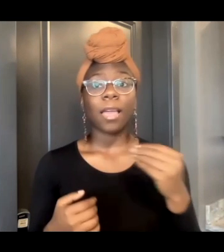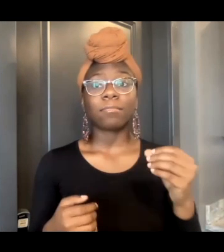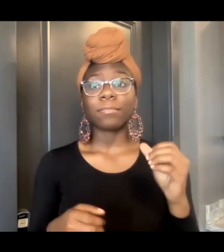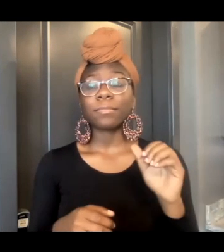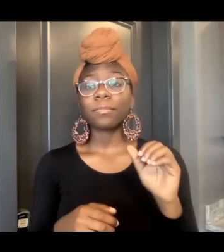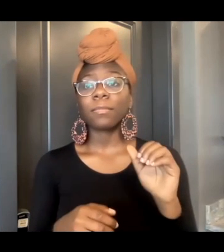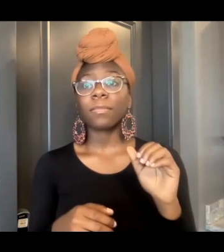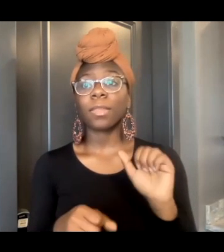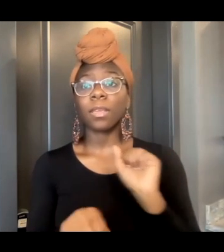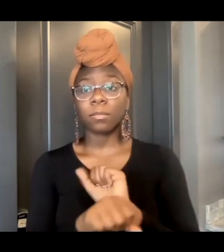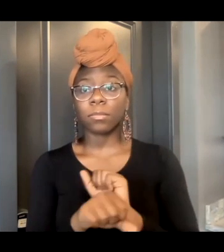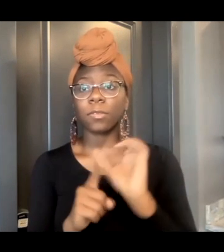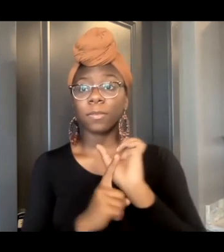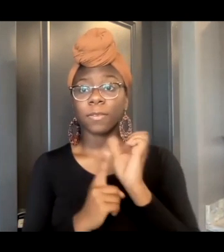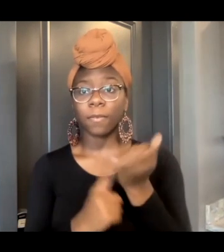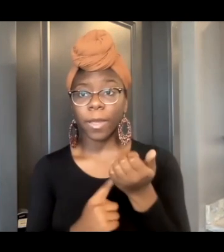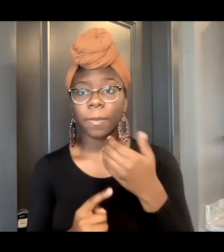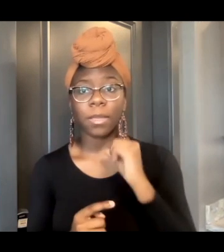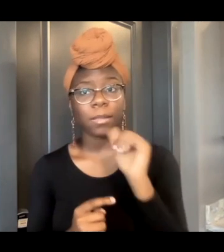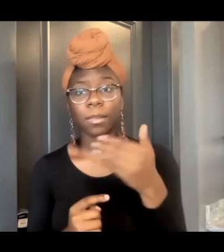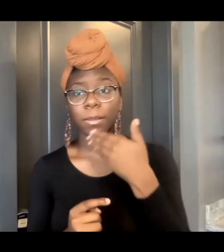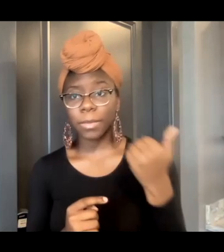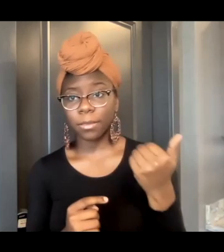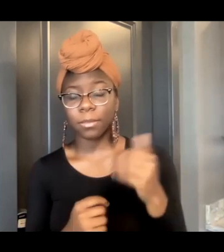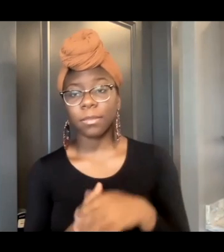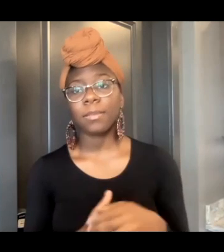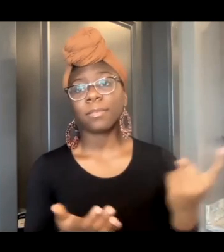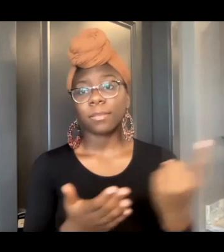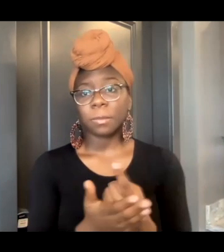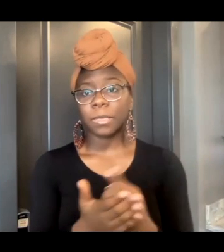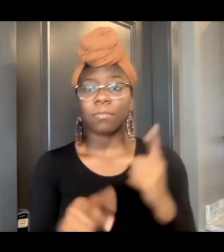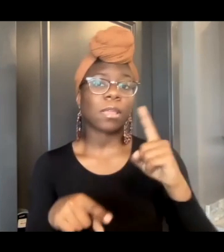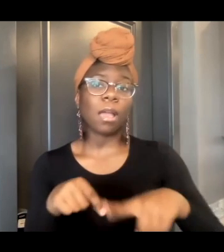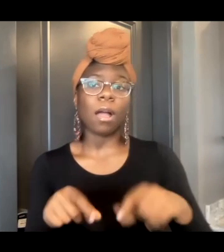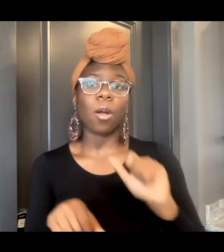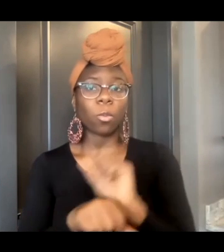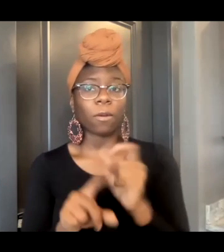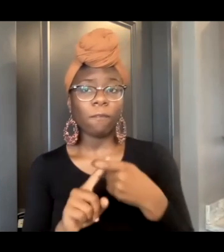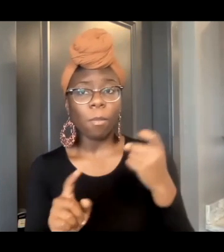Living and employment environments for BIPOC individuals also weren’t the best.